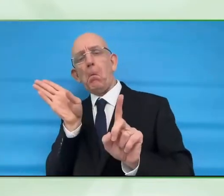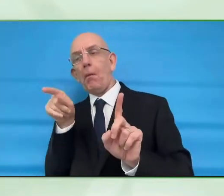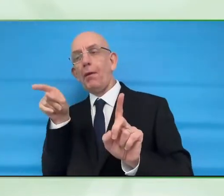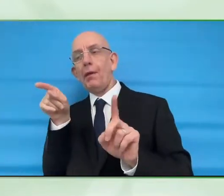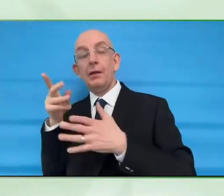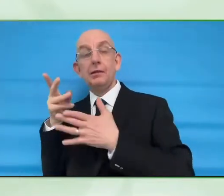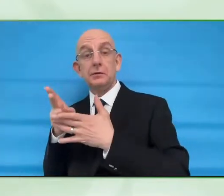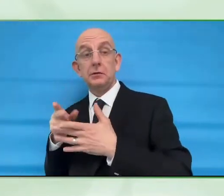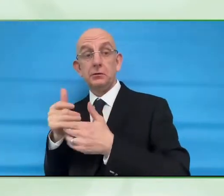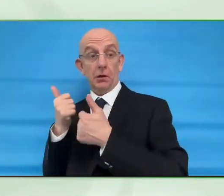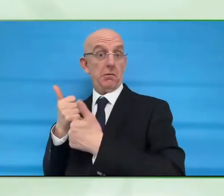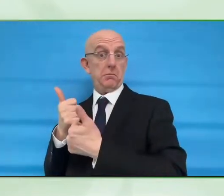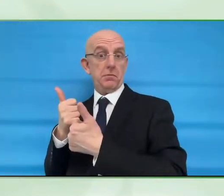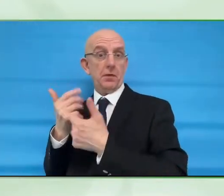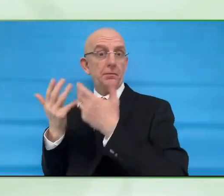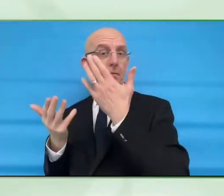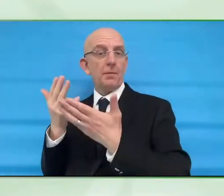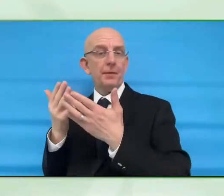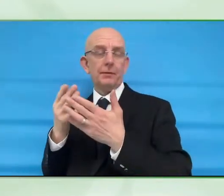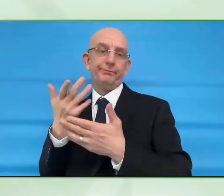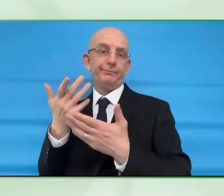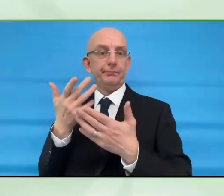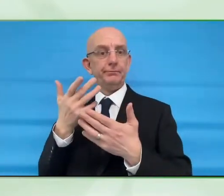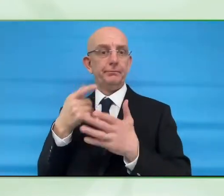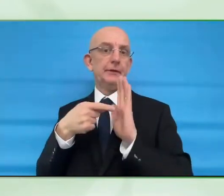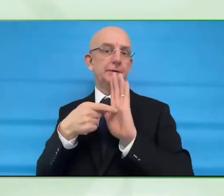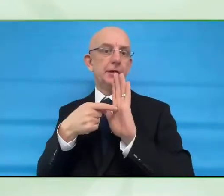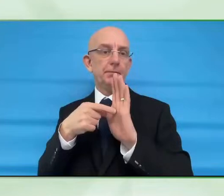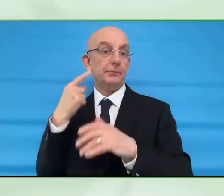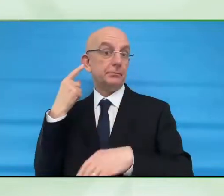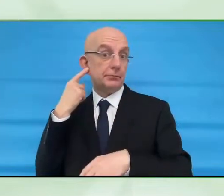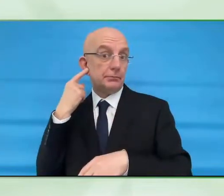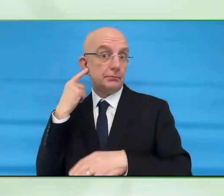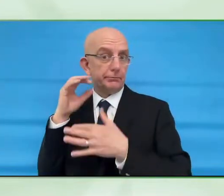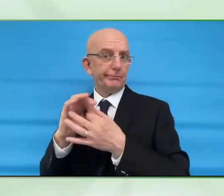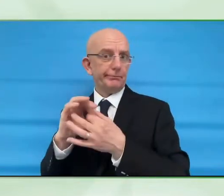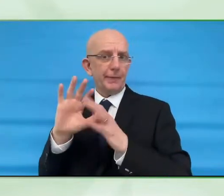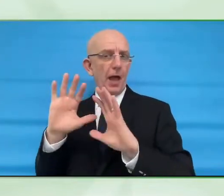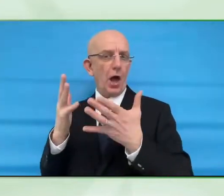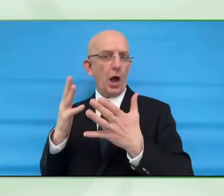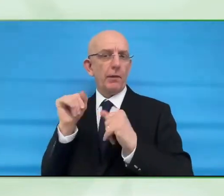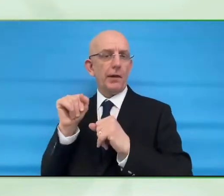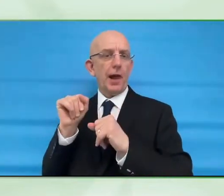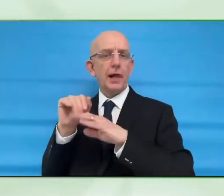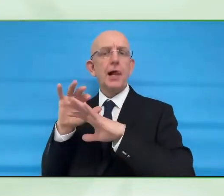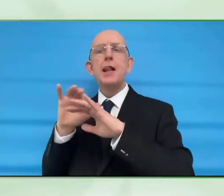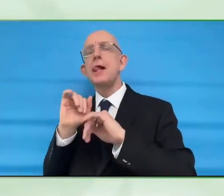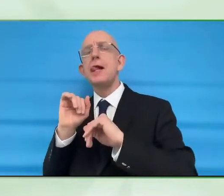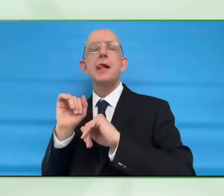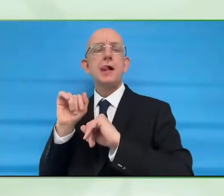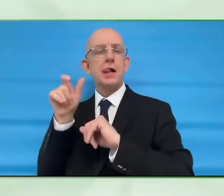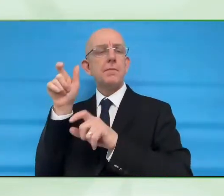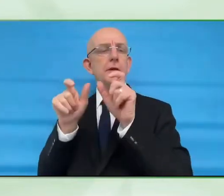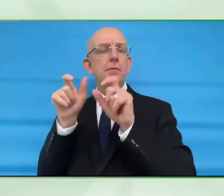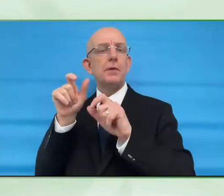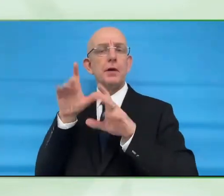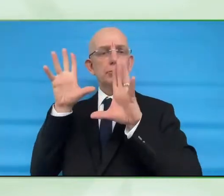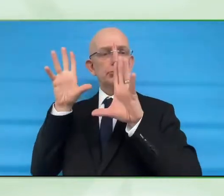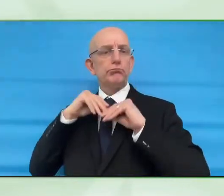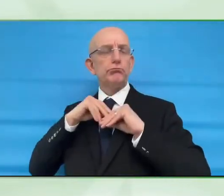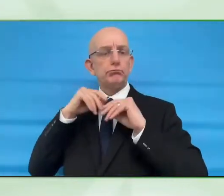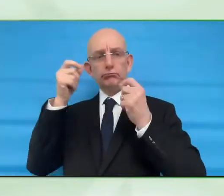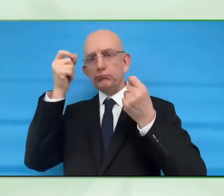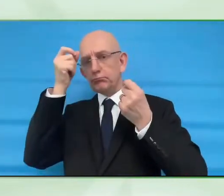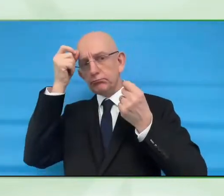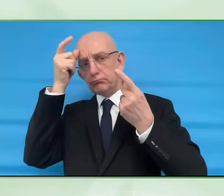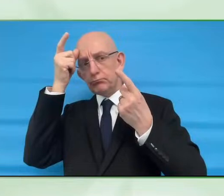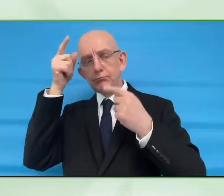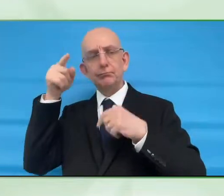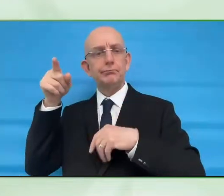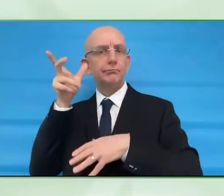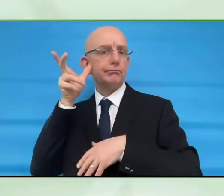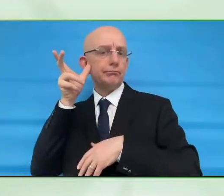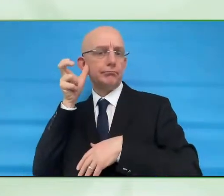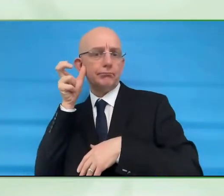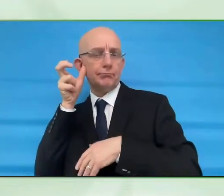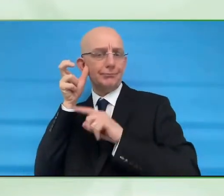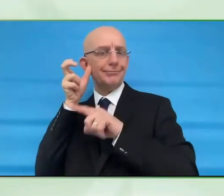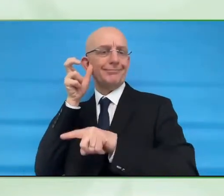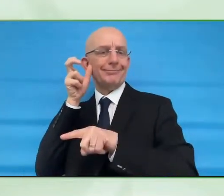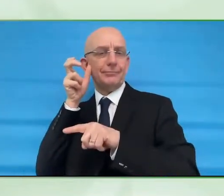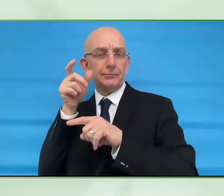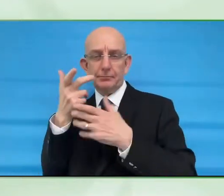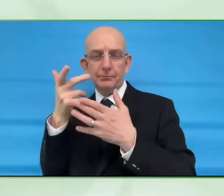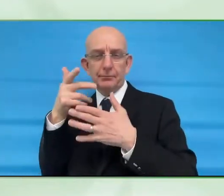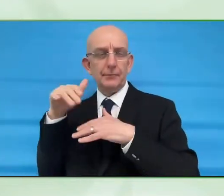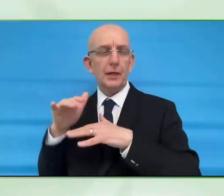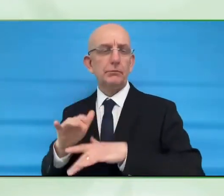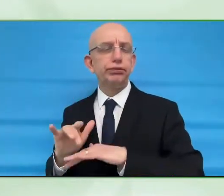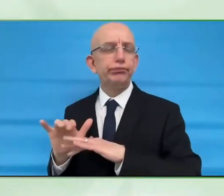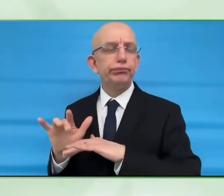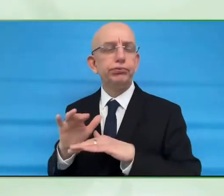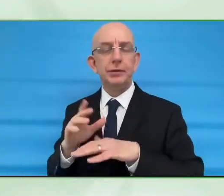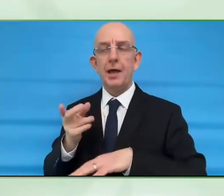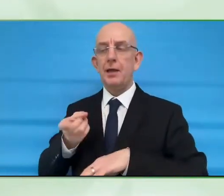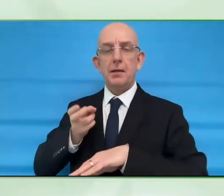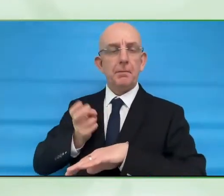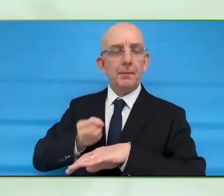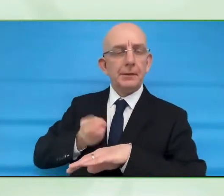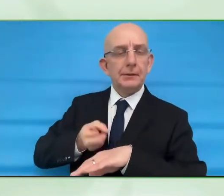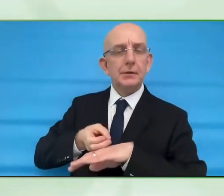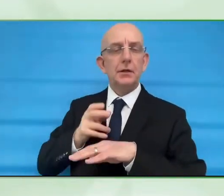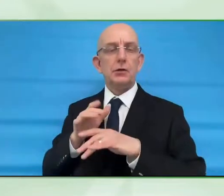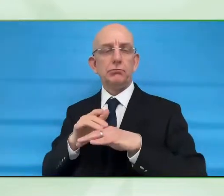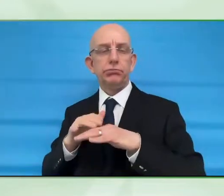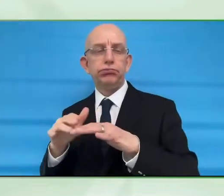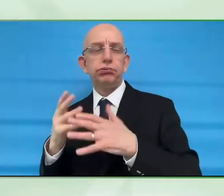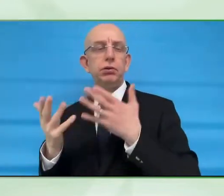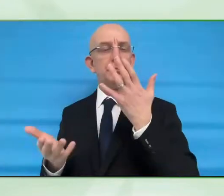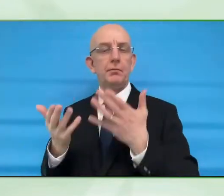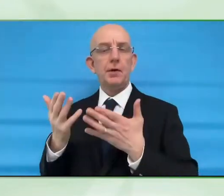Some scientists will have the use of vibration, so that is very interesting as well.